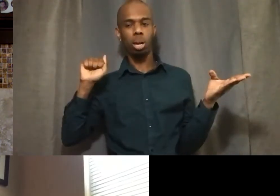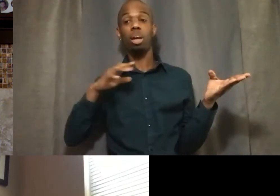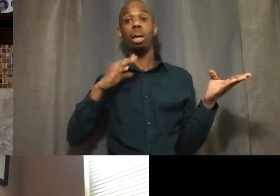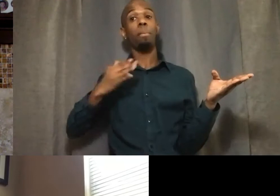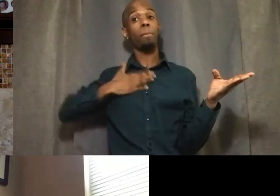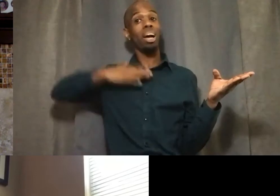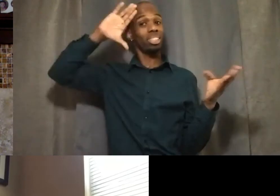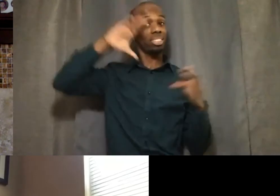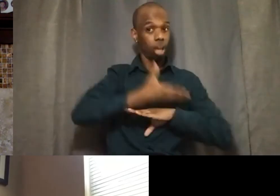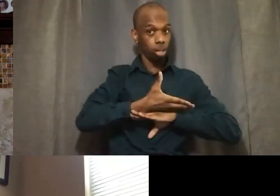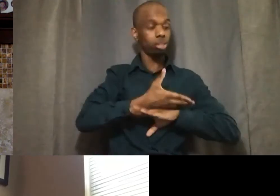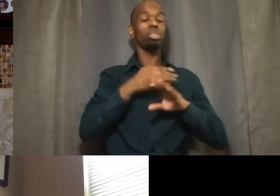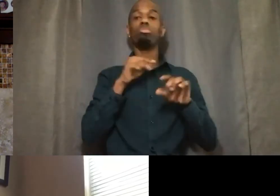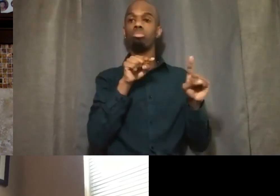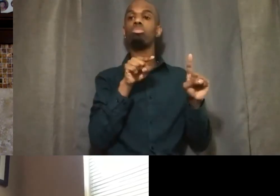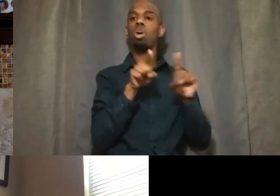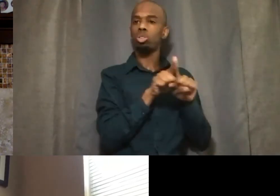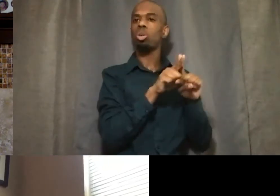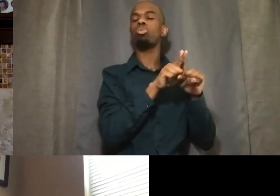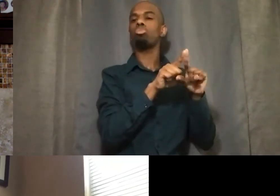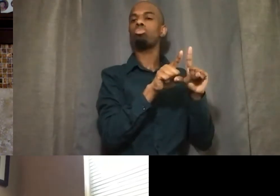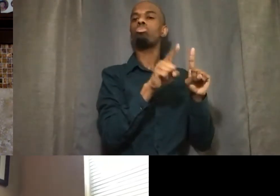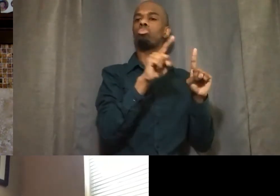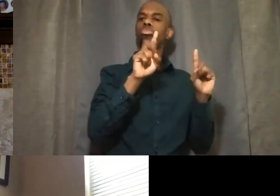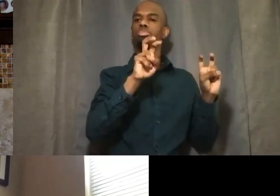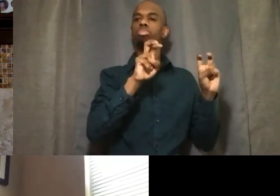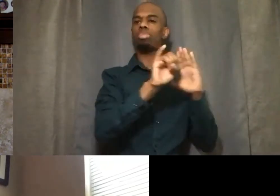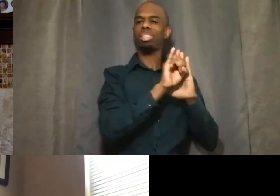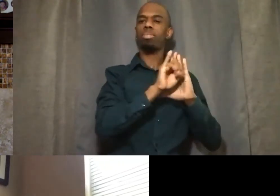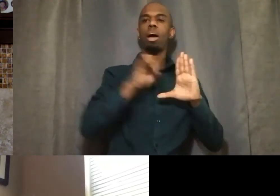His birth parents were both Black and white.